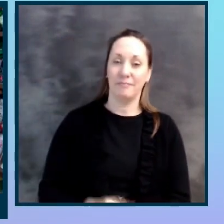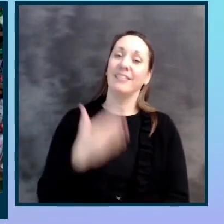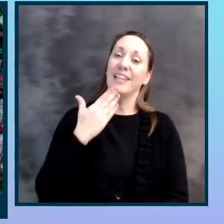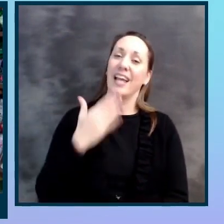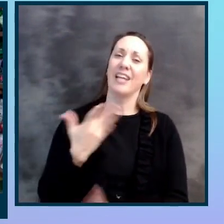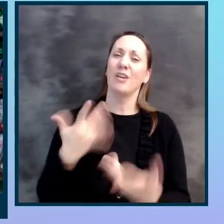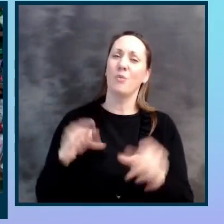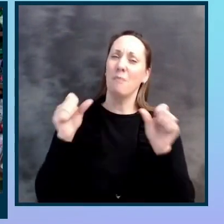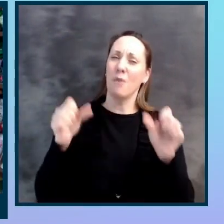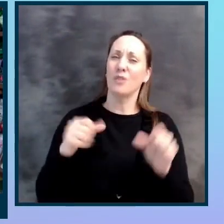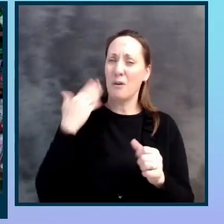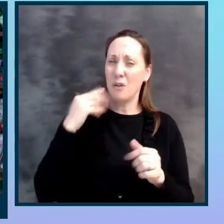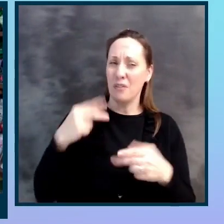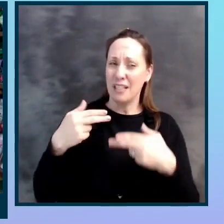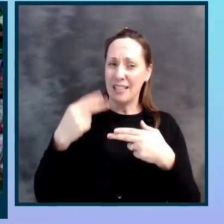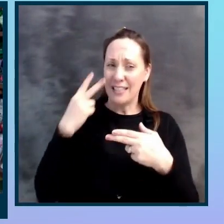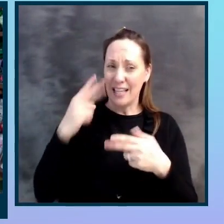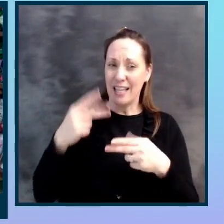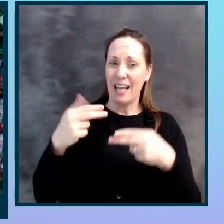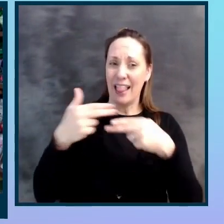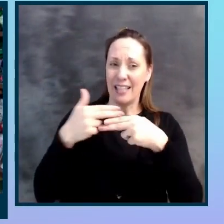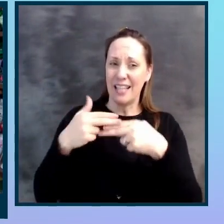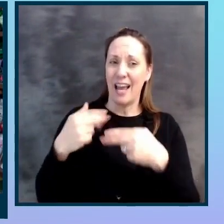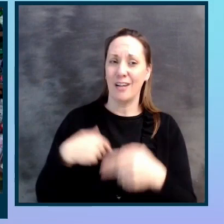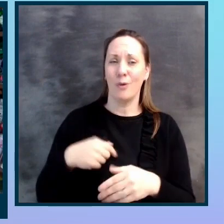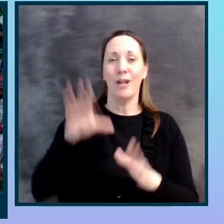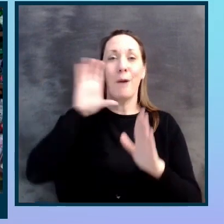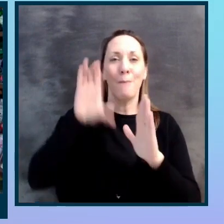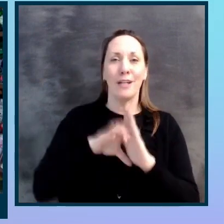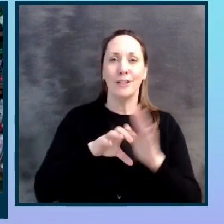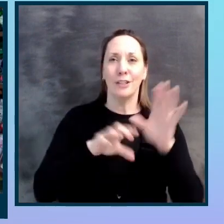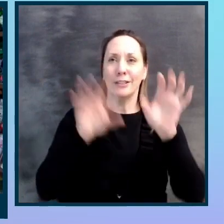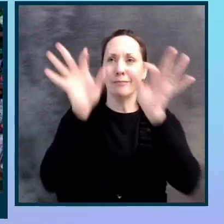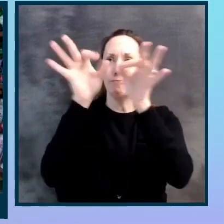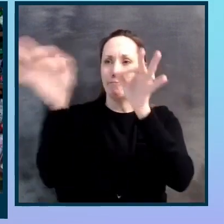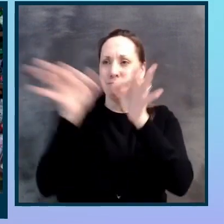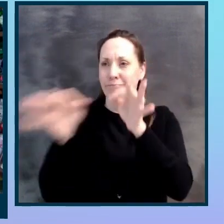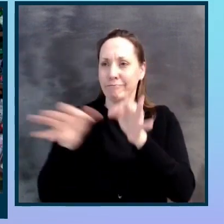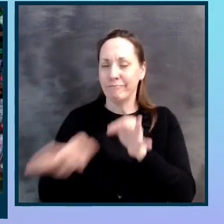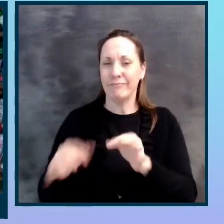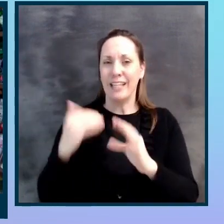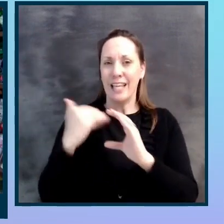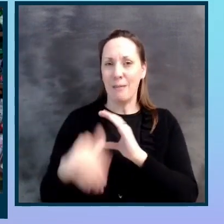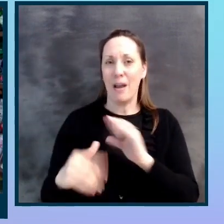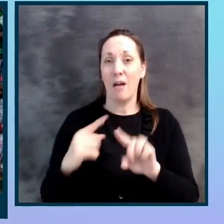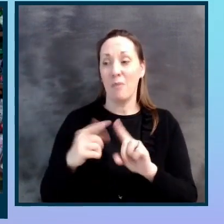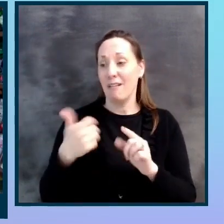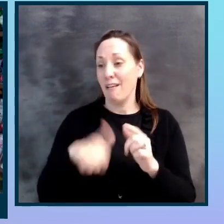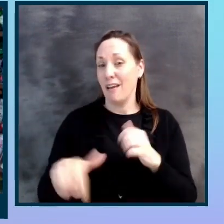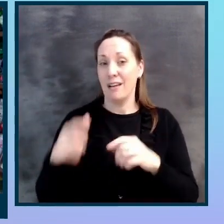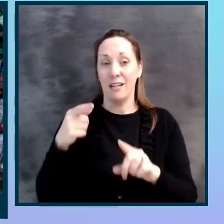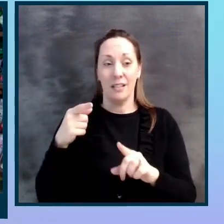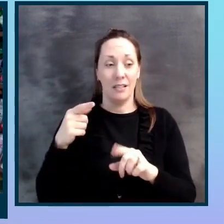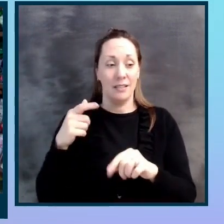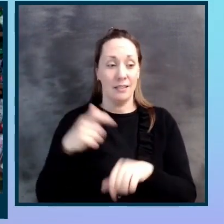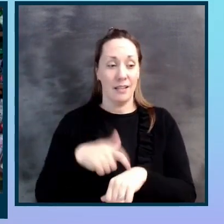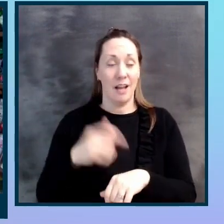I don't know if they could see the slide with our lovely photos and email addresses, but if at any point people have more questions